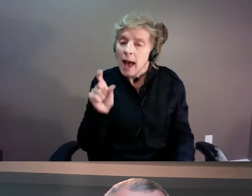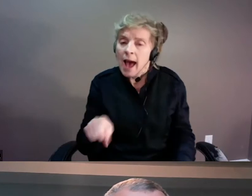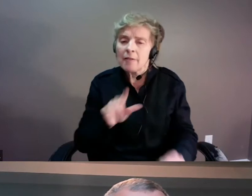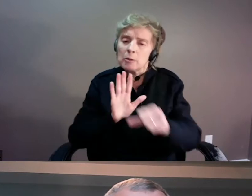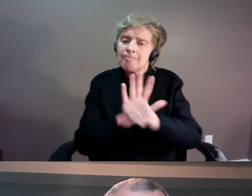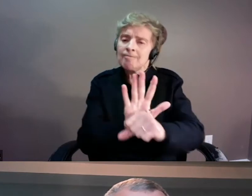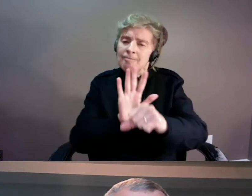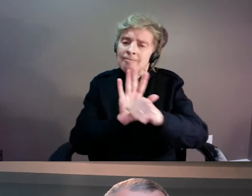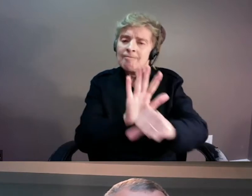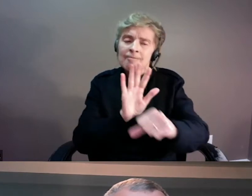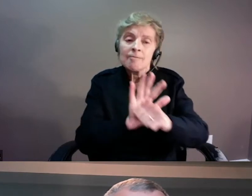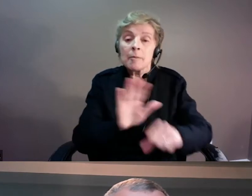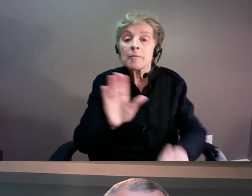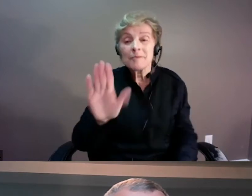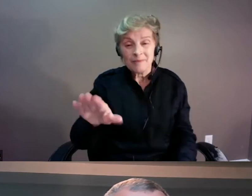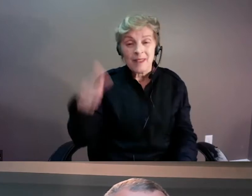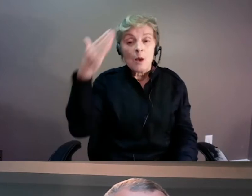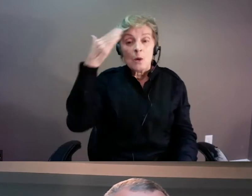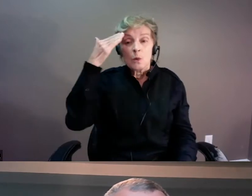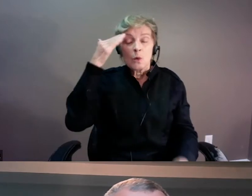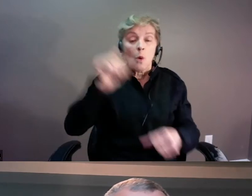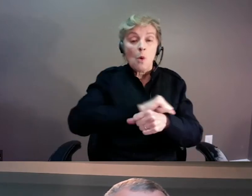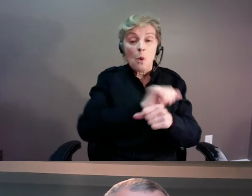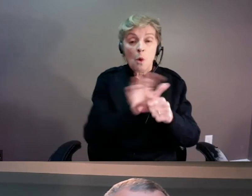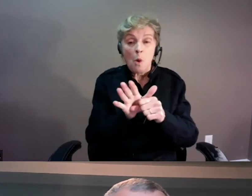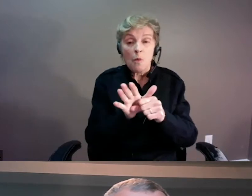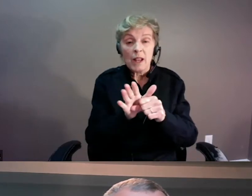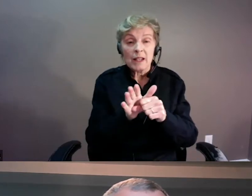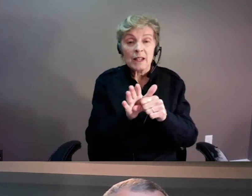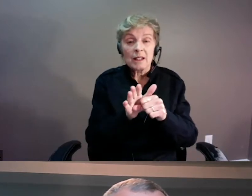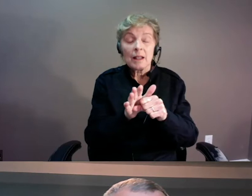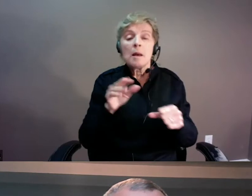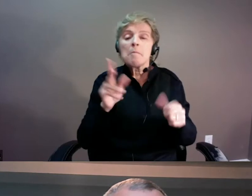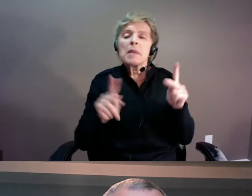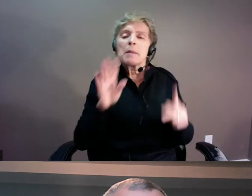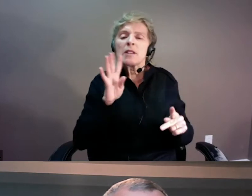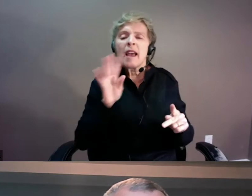You know, COVID-19 is not a leveler. People say it's a leveler, it's not a leveler, it's a